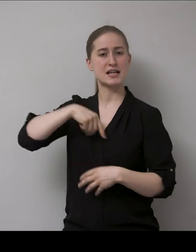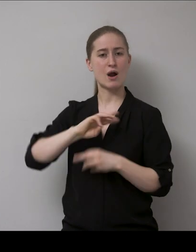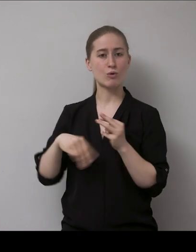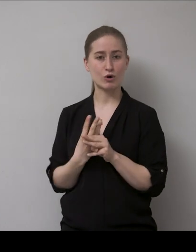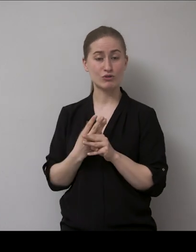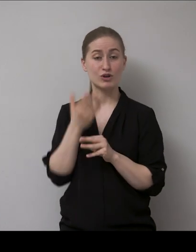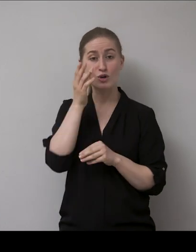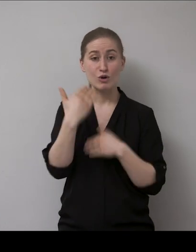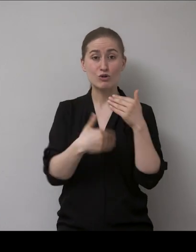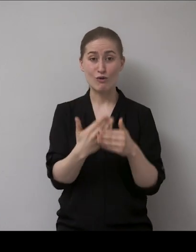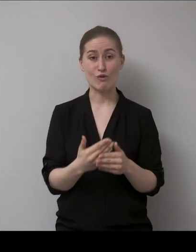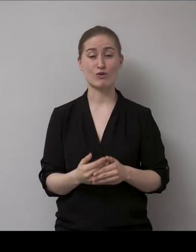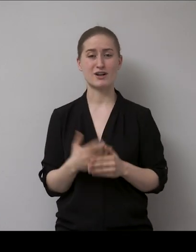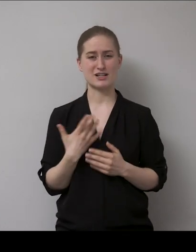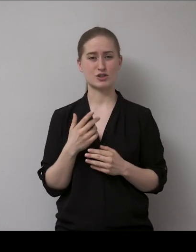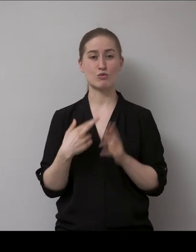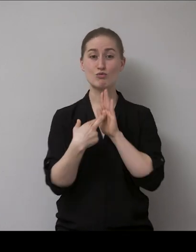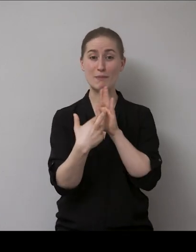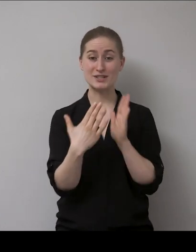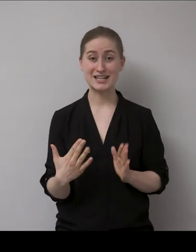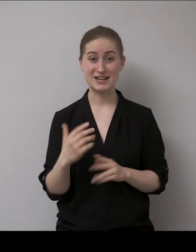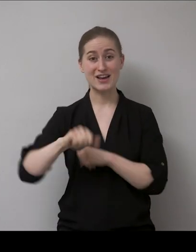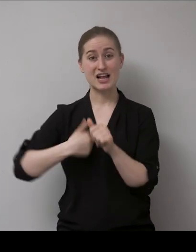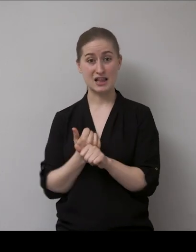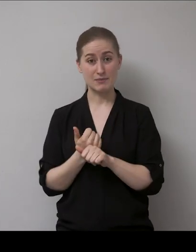as representatives and alumni of Johns Hopkins University.